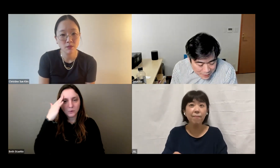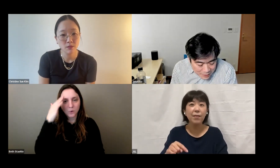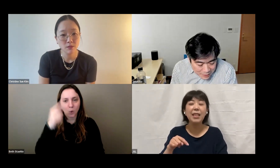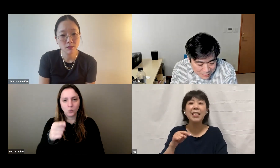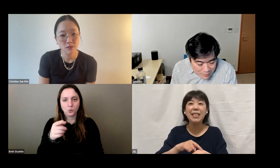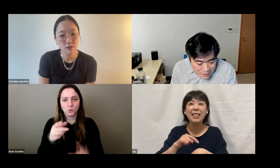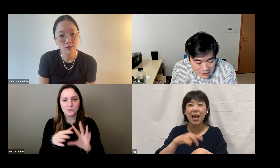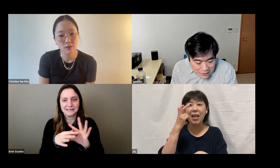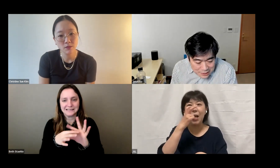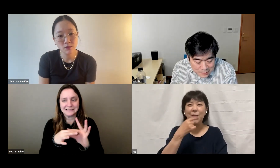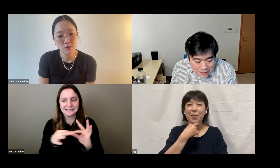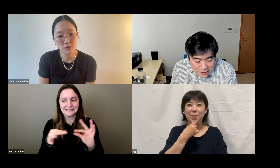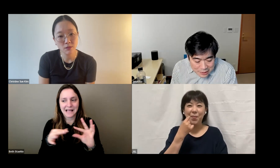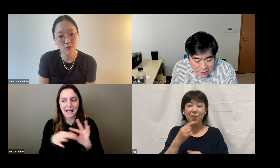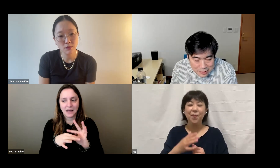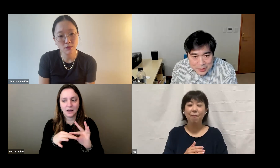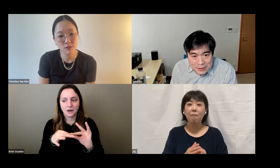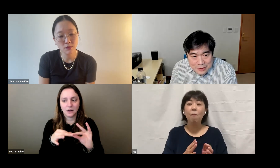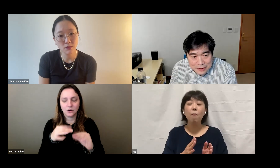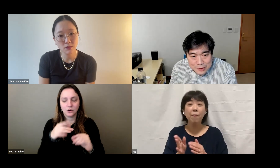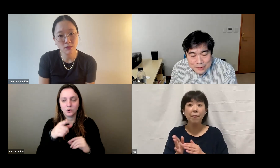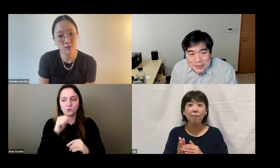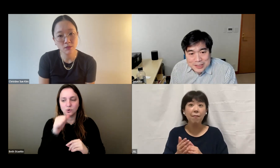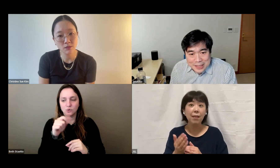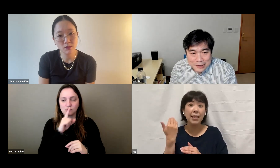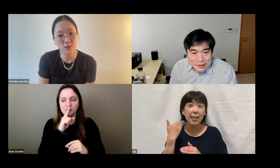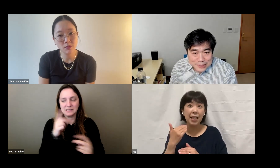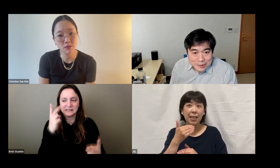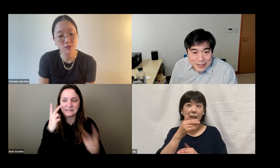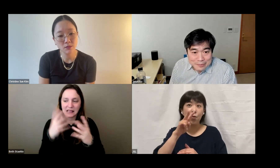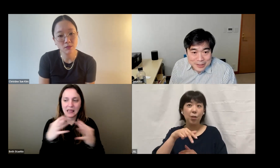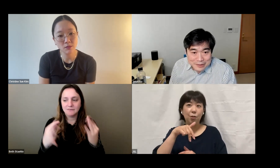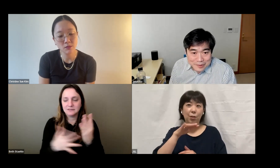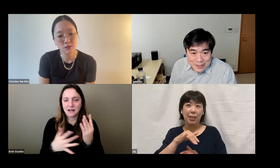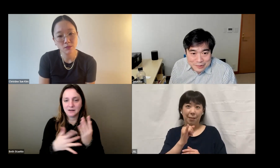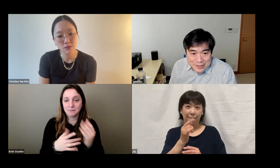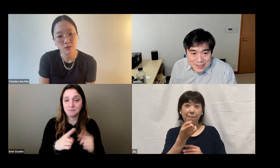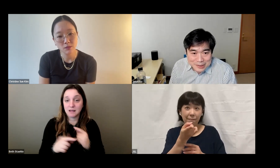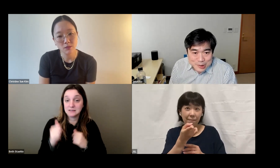that you don't see as much technology, but you use technology quite a bit. Right, Christine?